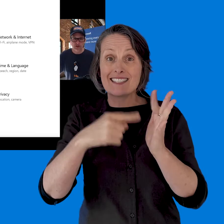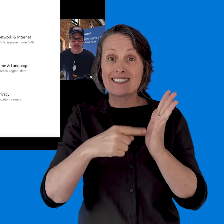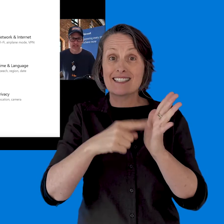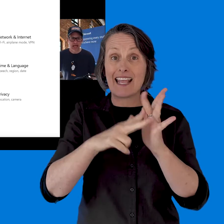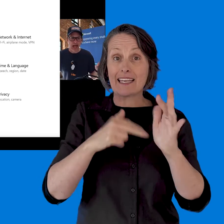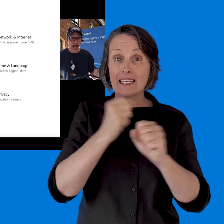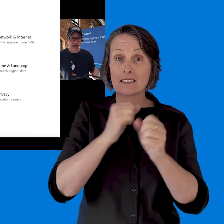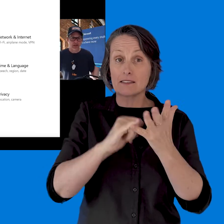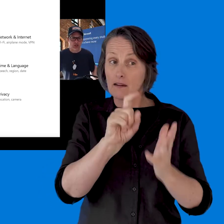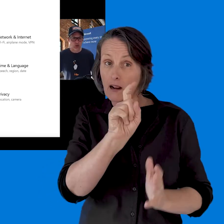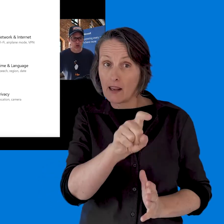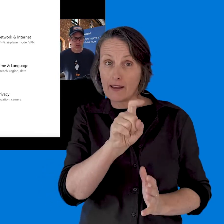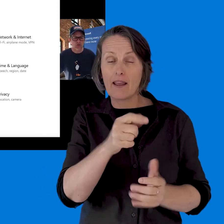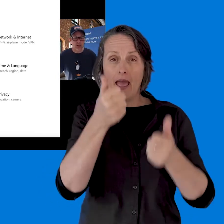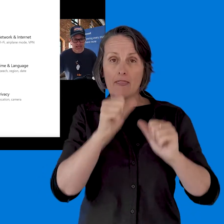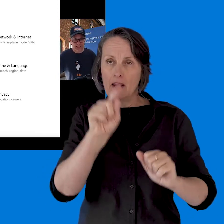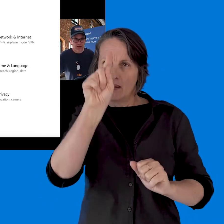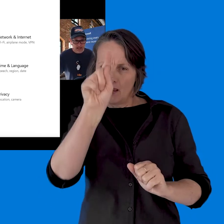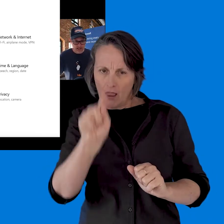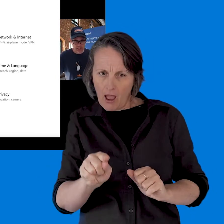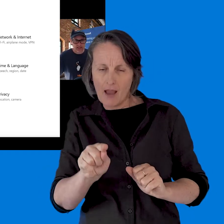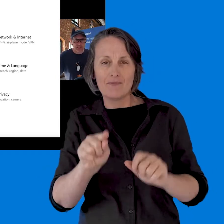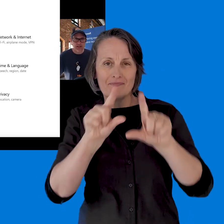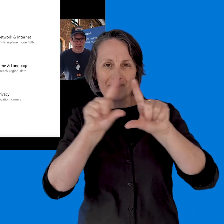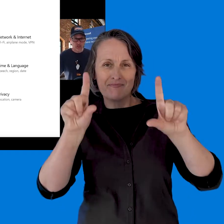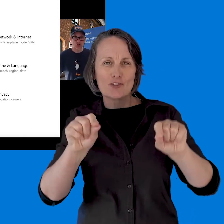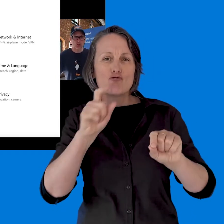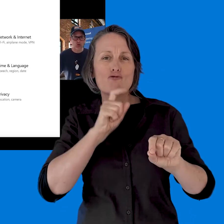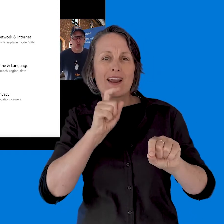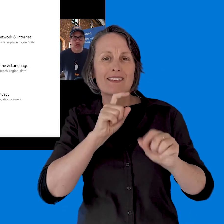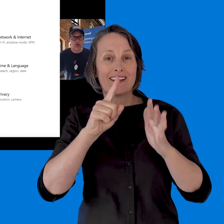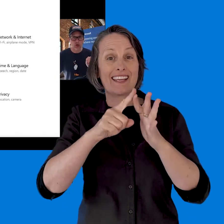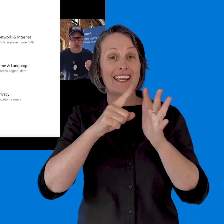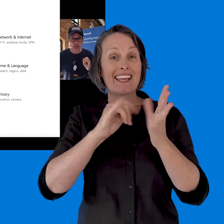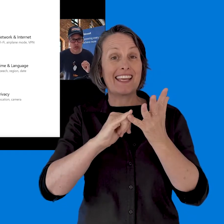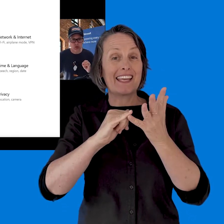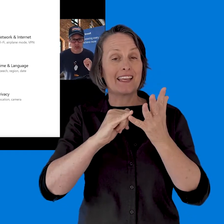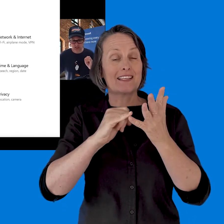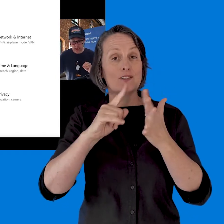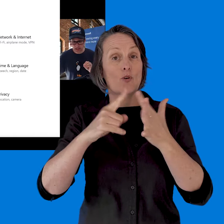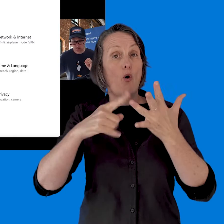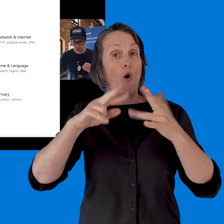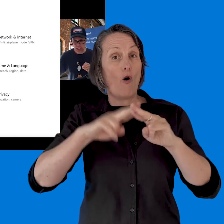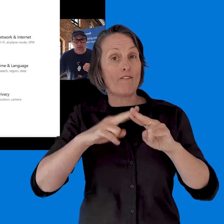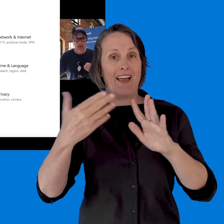device and then you look for ease of access. Now that's true when you're on a Windows 10 machine.